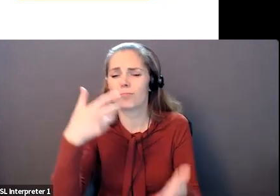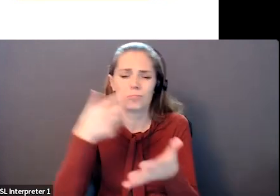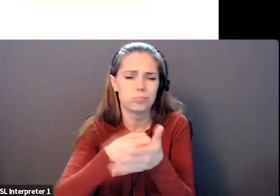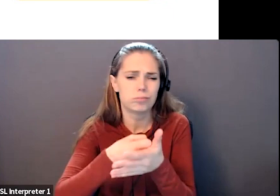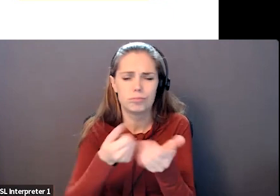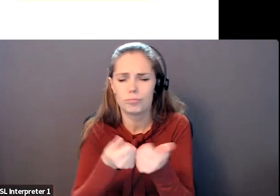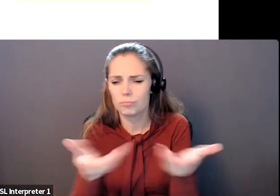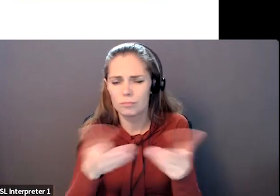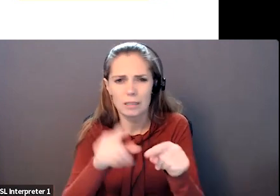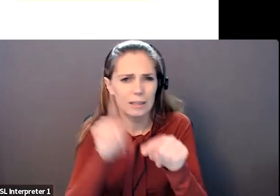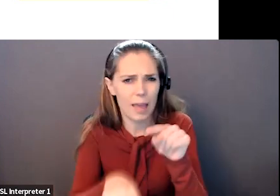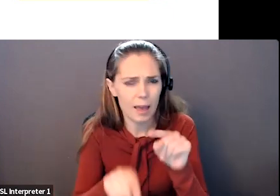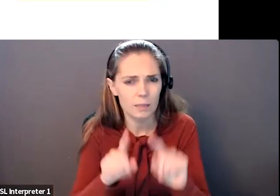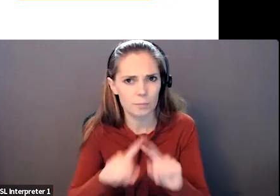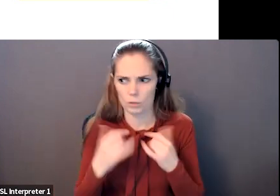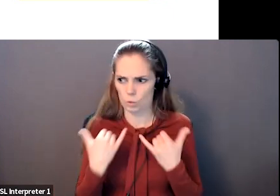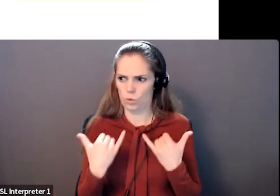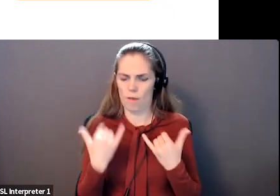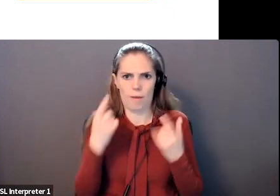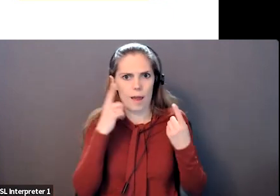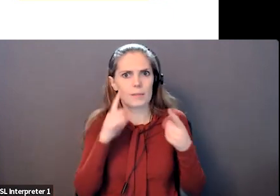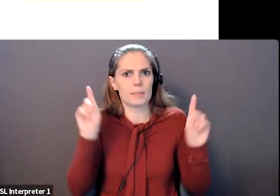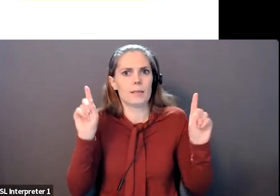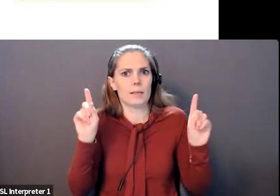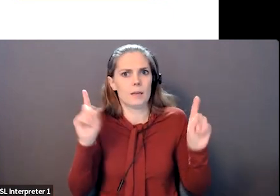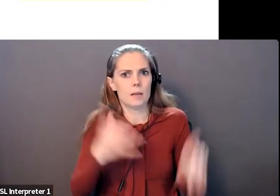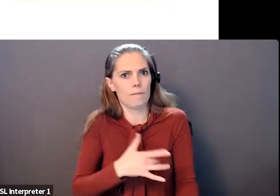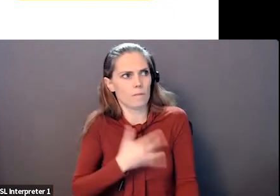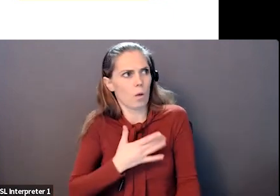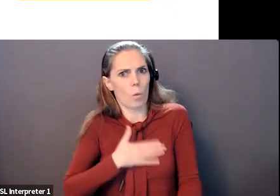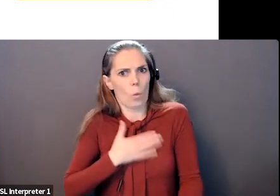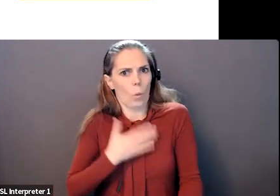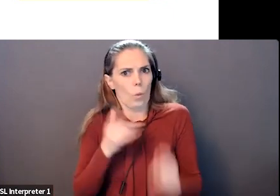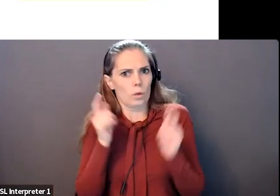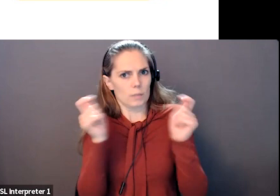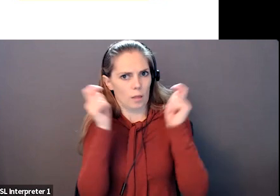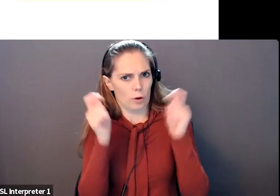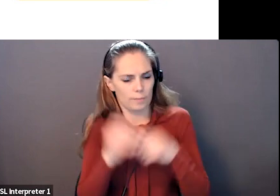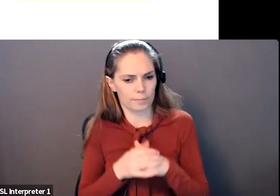important and then the last two are really I would say interdependent of one another creativity